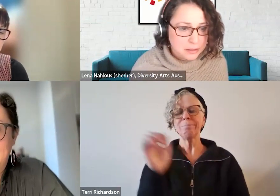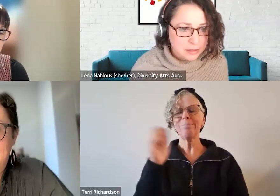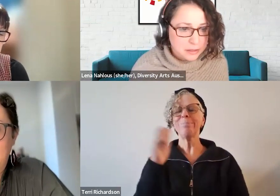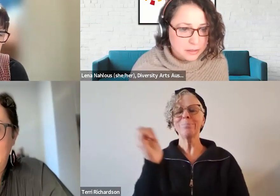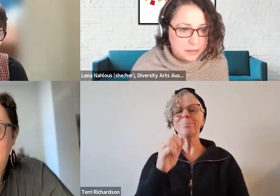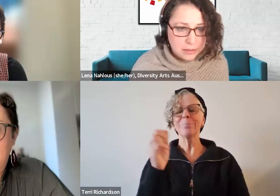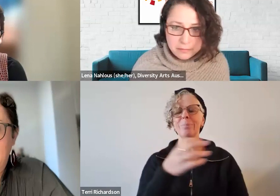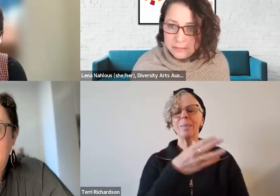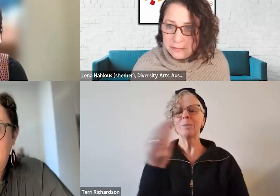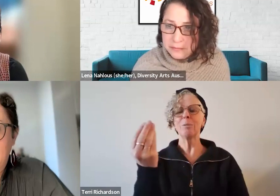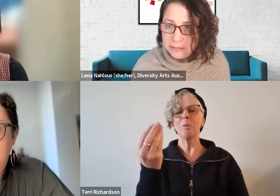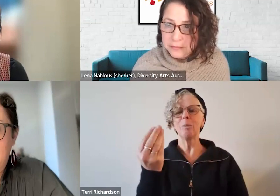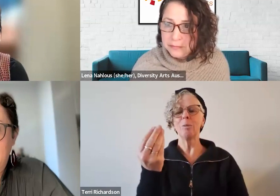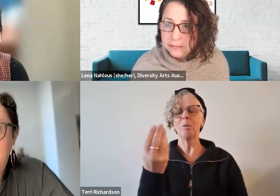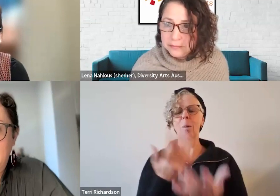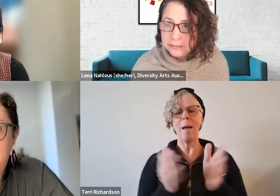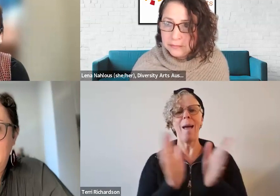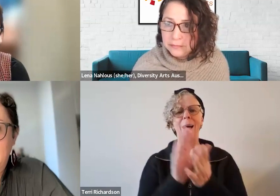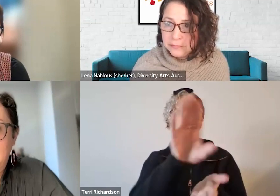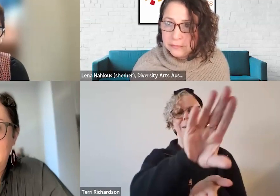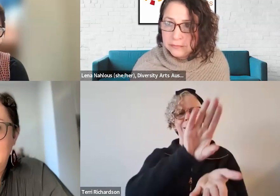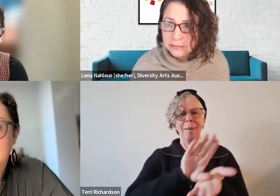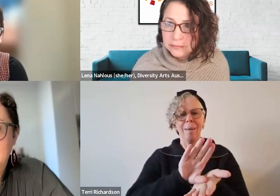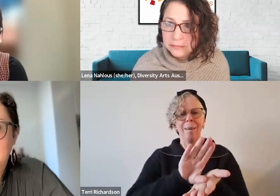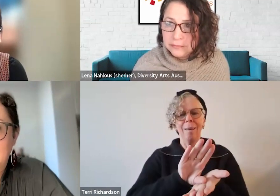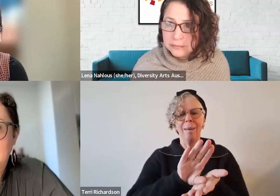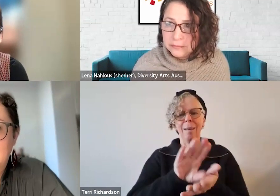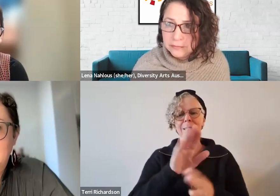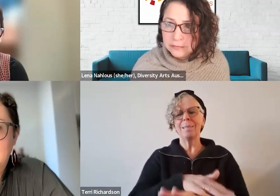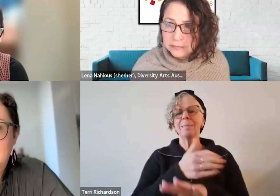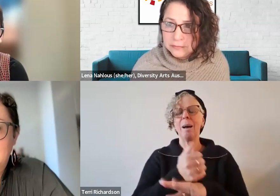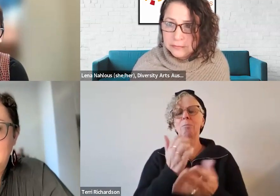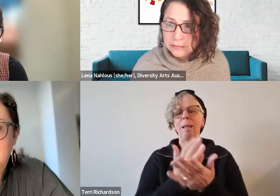For me, it comes down to how the funding has been set up and that there's guaranteed